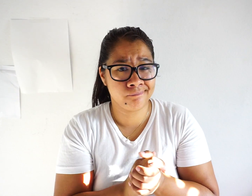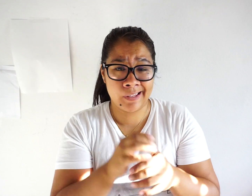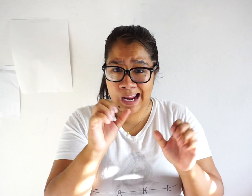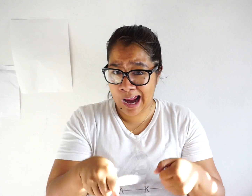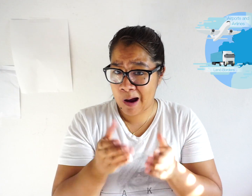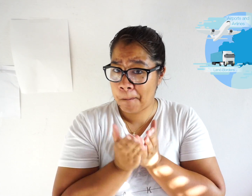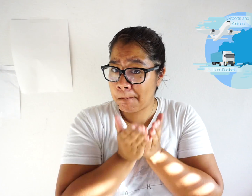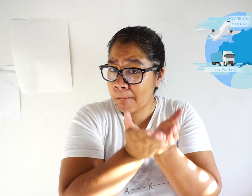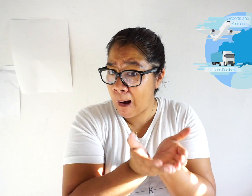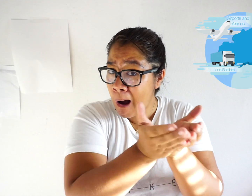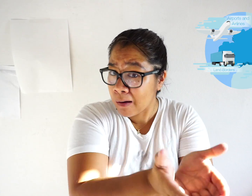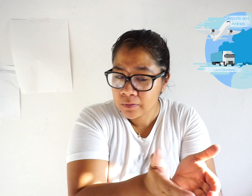It can be from the boat